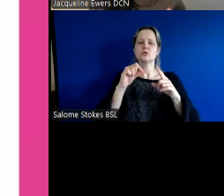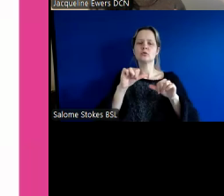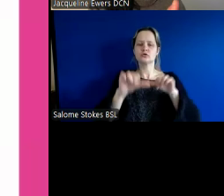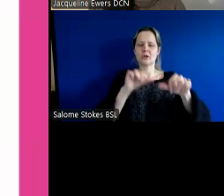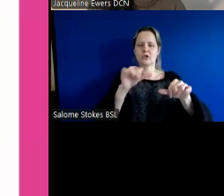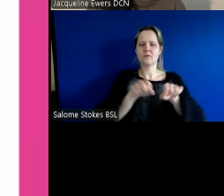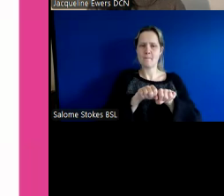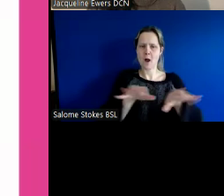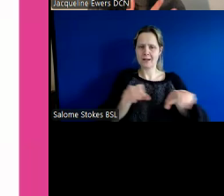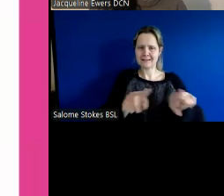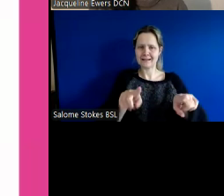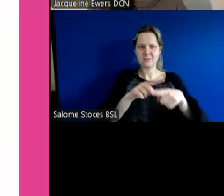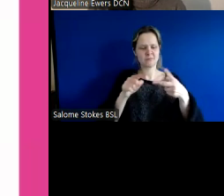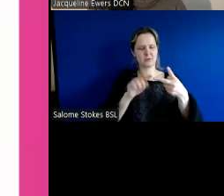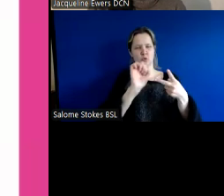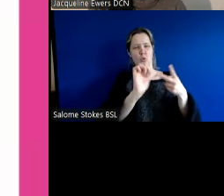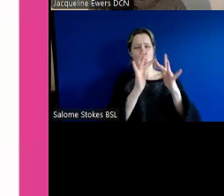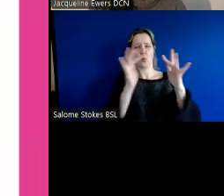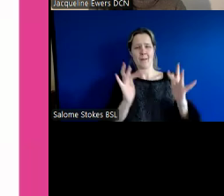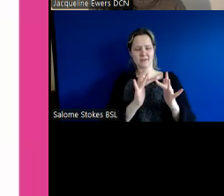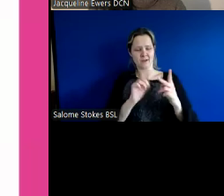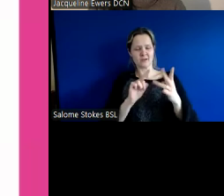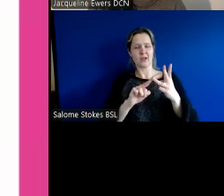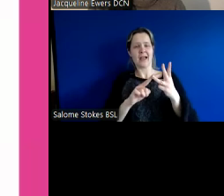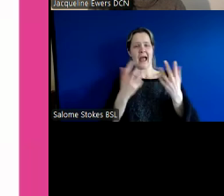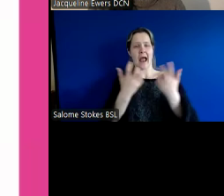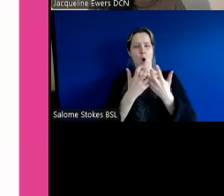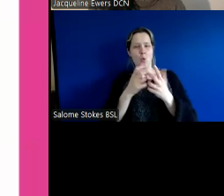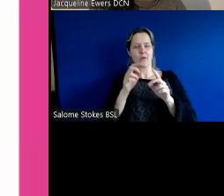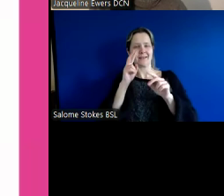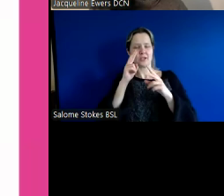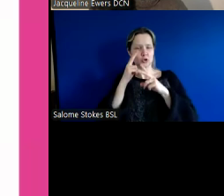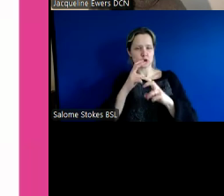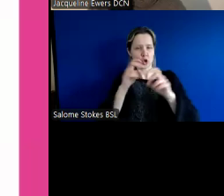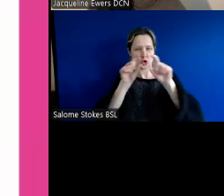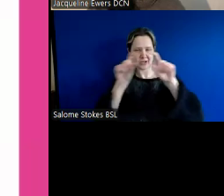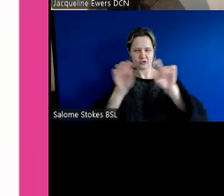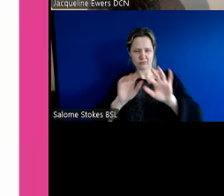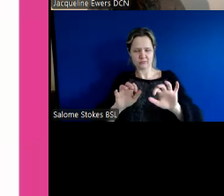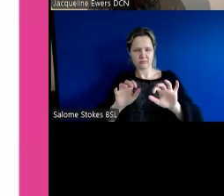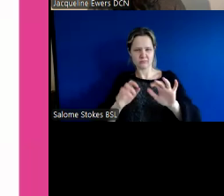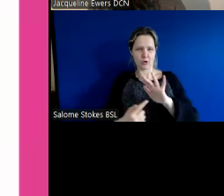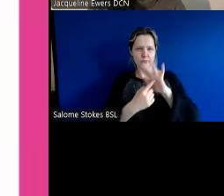your website, search engine optimization, social media, email marketing, in my case.